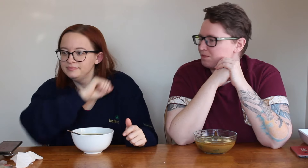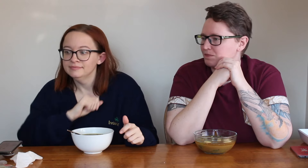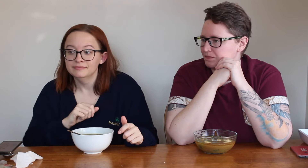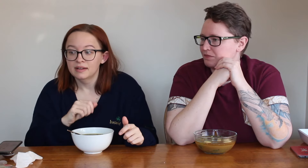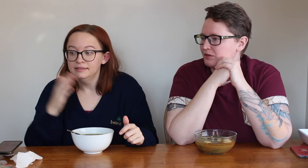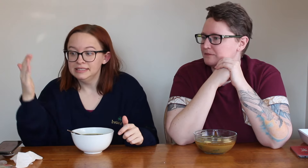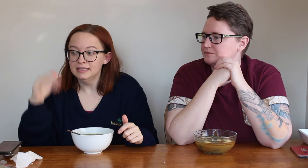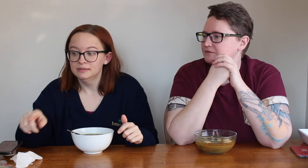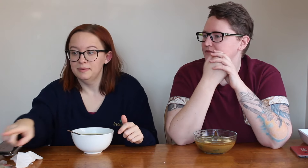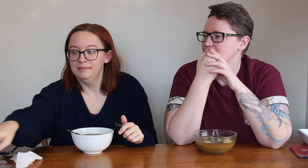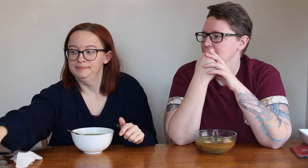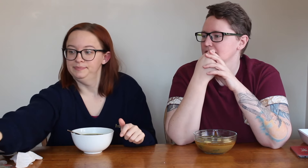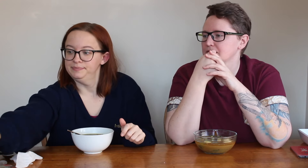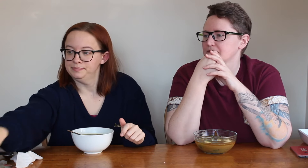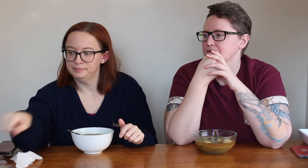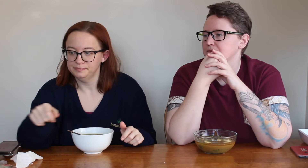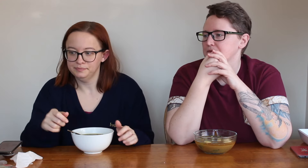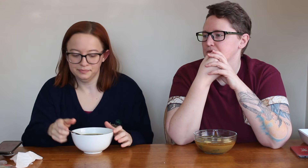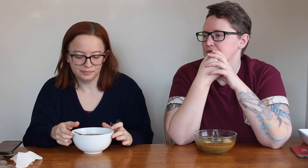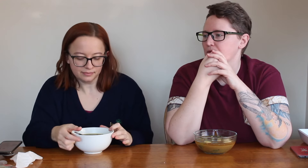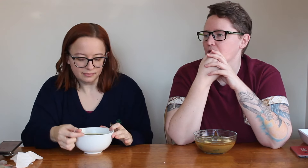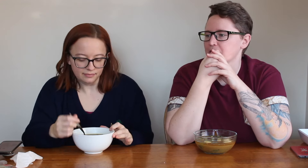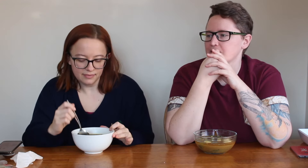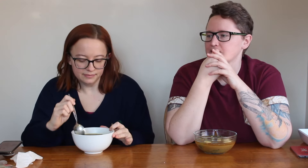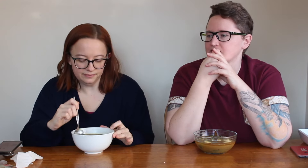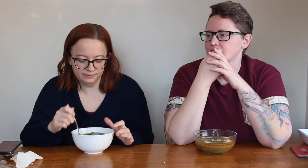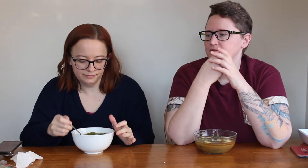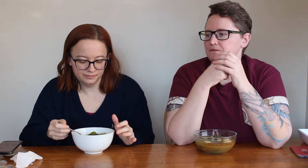You know and stuff like that.And we could go out and I could take care of the baby and it all worked out I